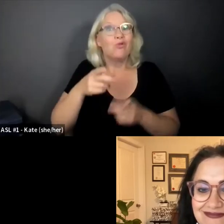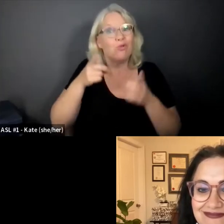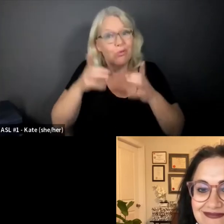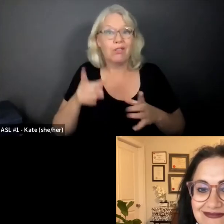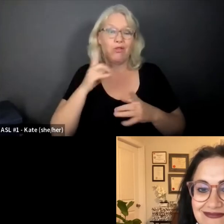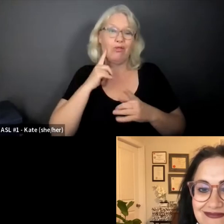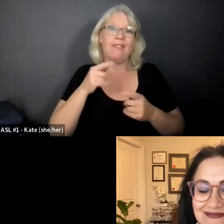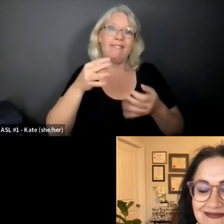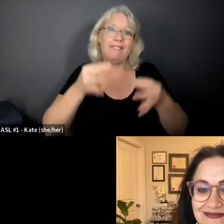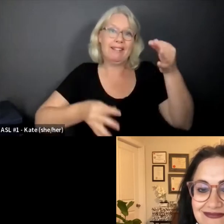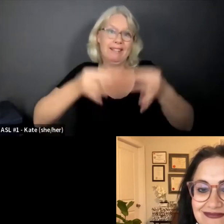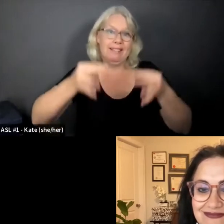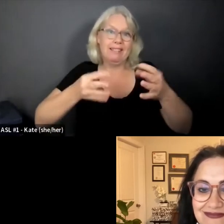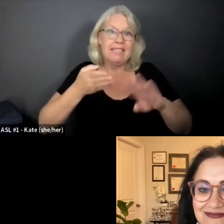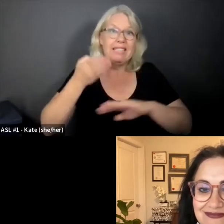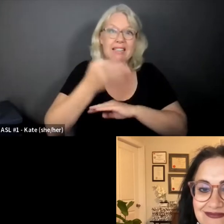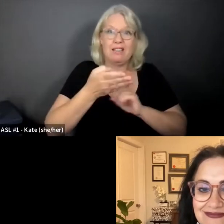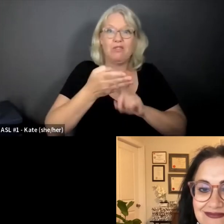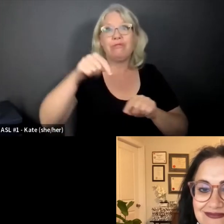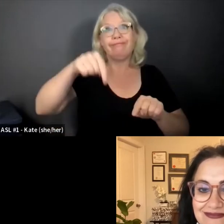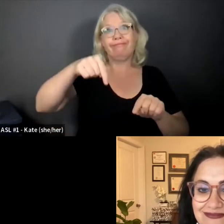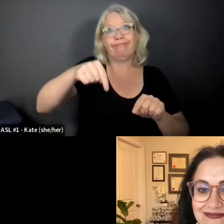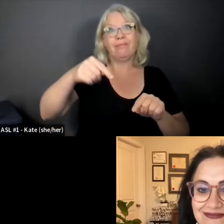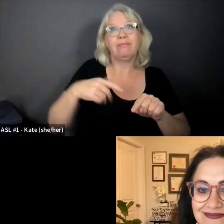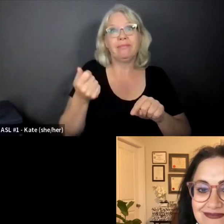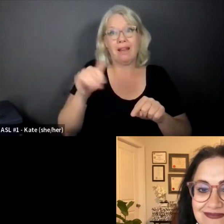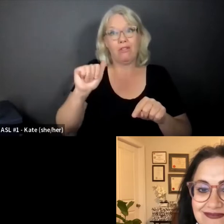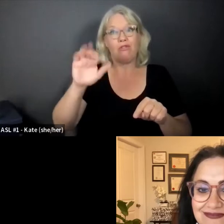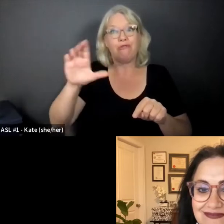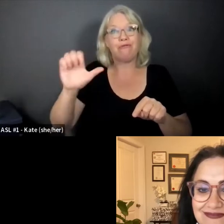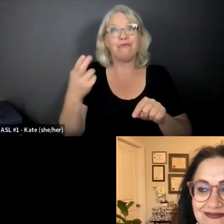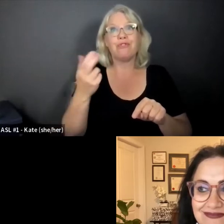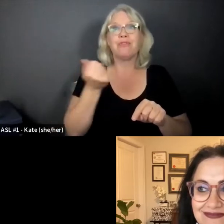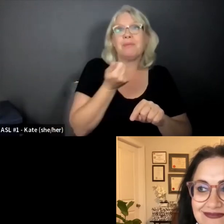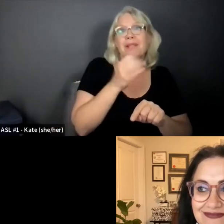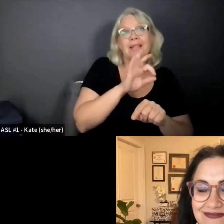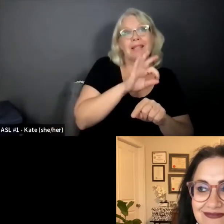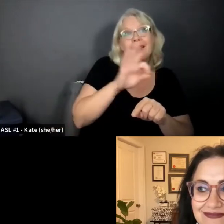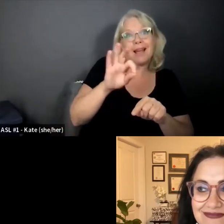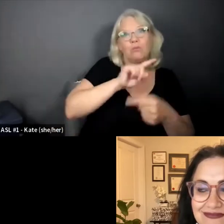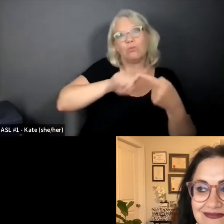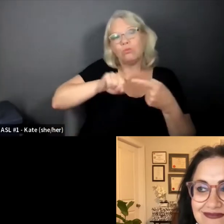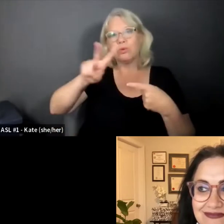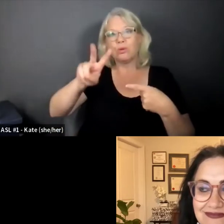SHE HAPPENED BEFORE VARIOUS TRIBUNALS, TRIAL AND APPELLATE COURTS, INCLUDING PROMINENT